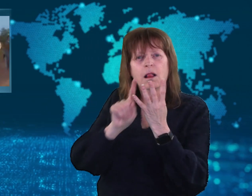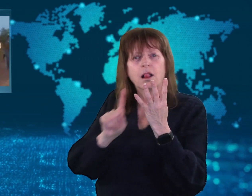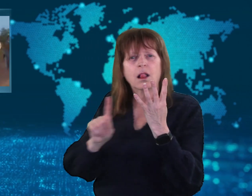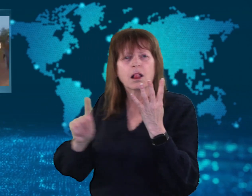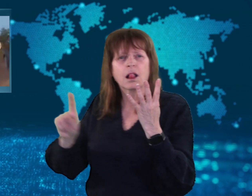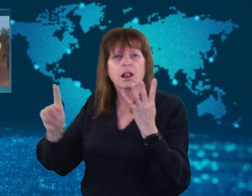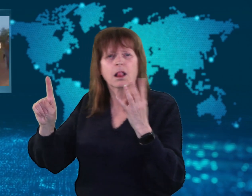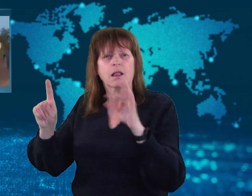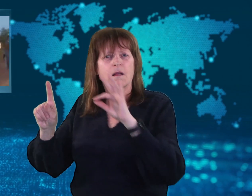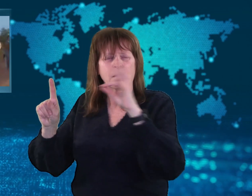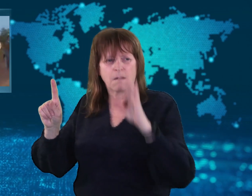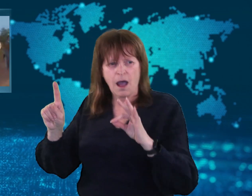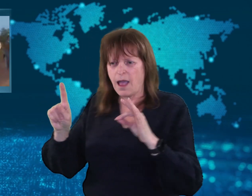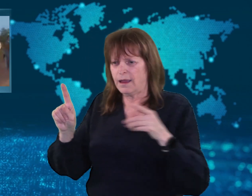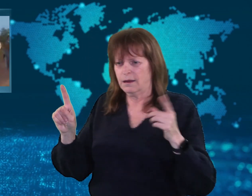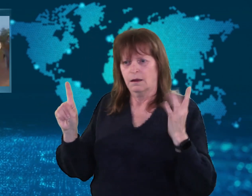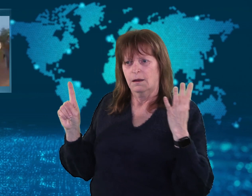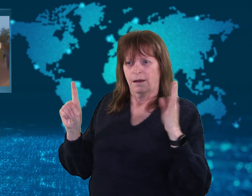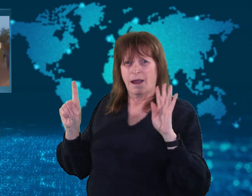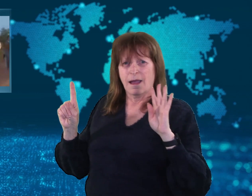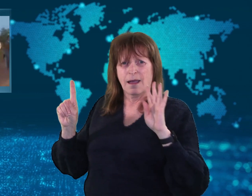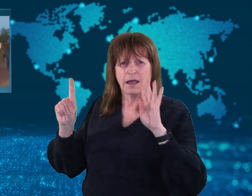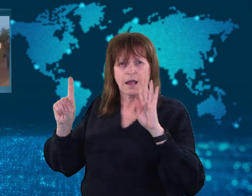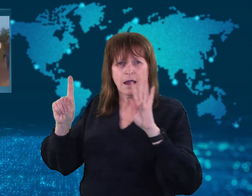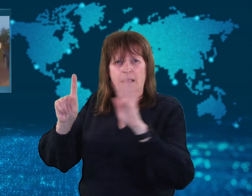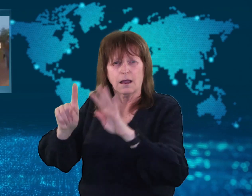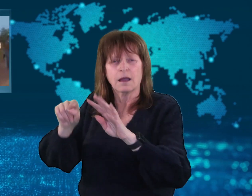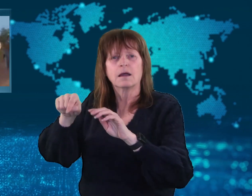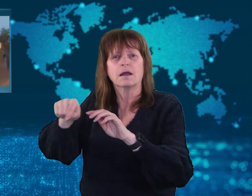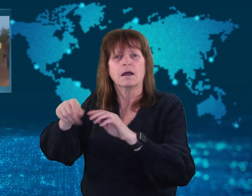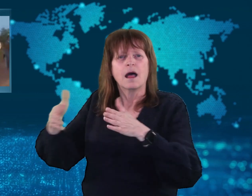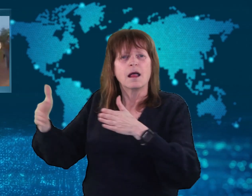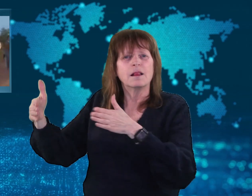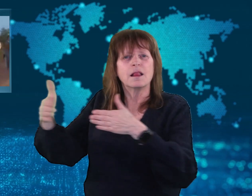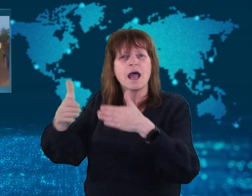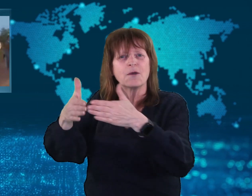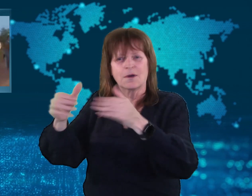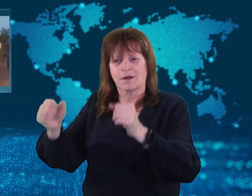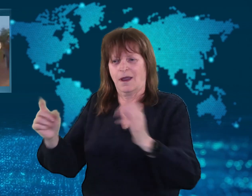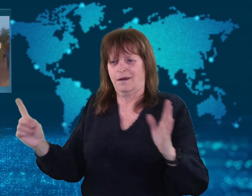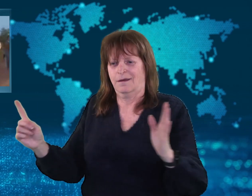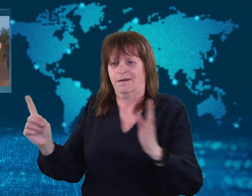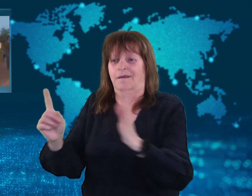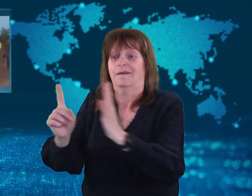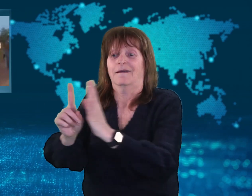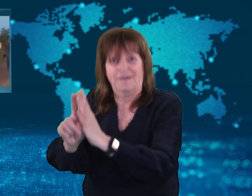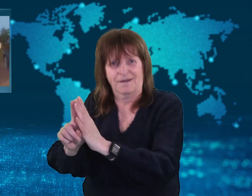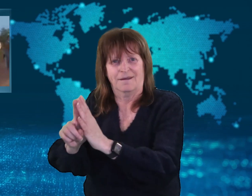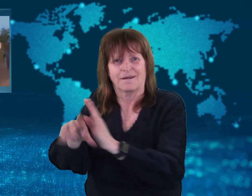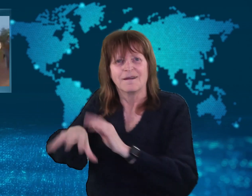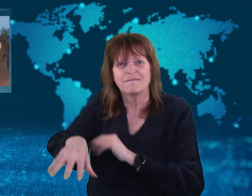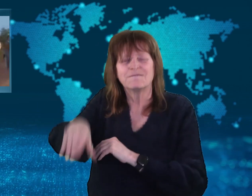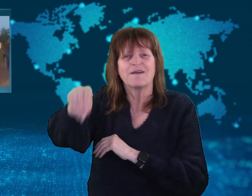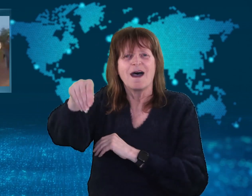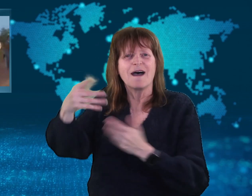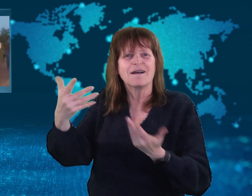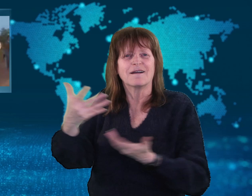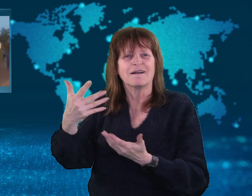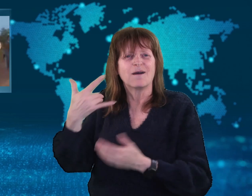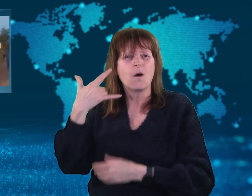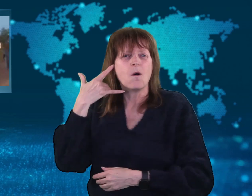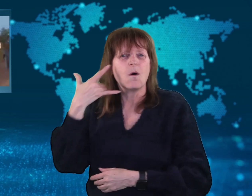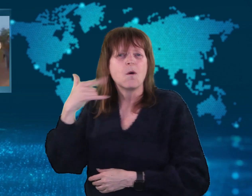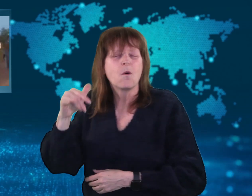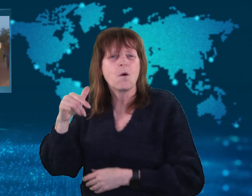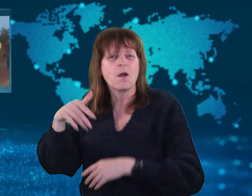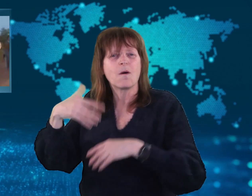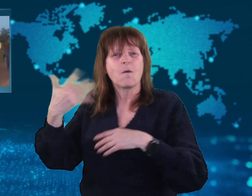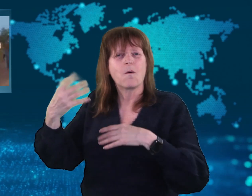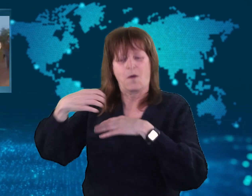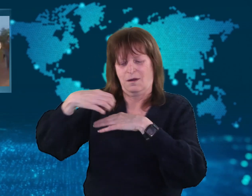Some believe he lost contact with them when they tried to reach